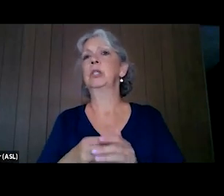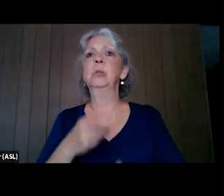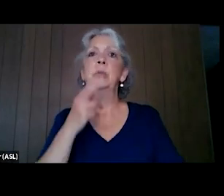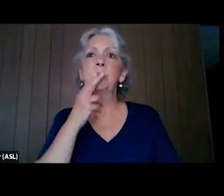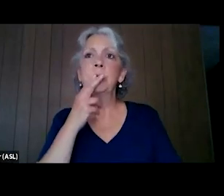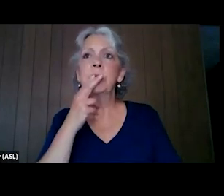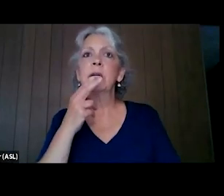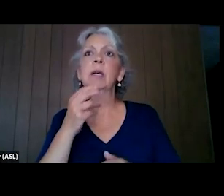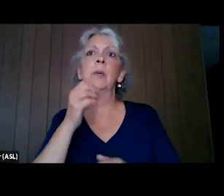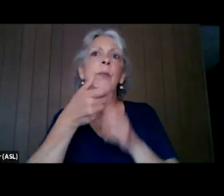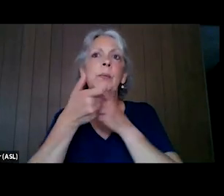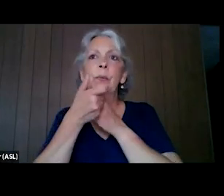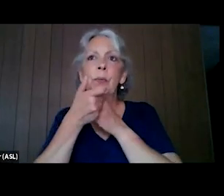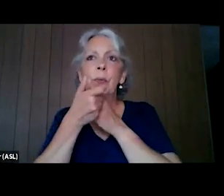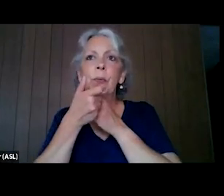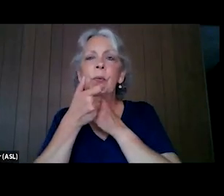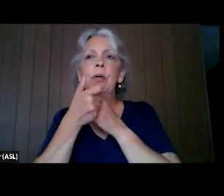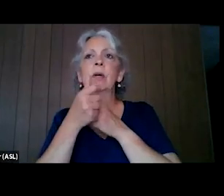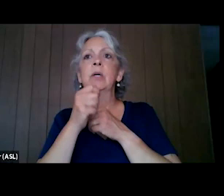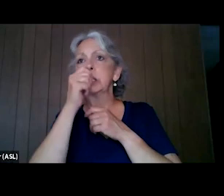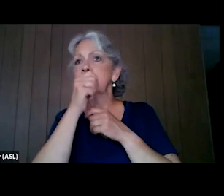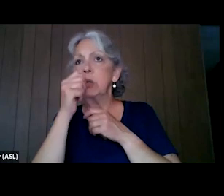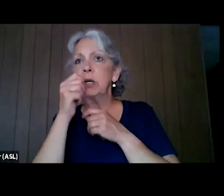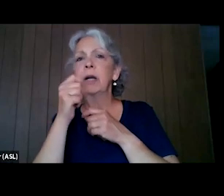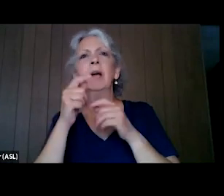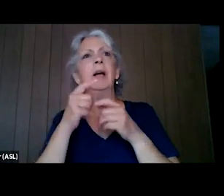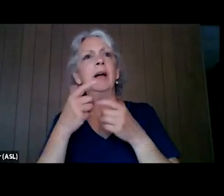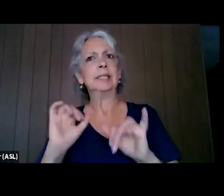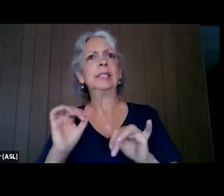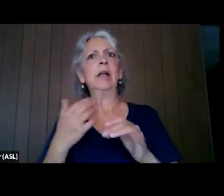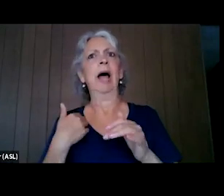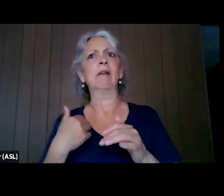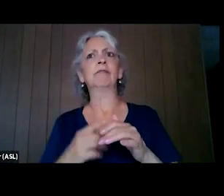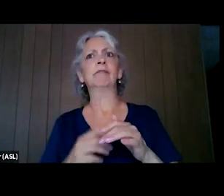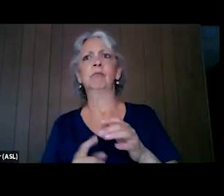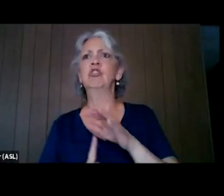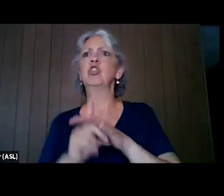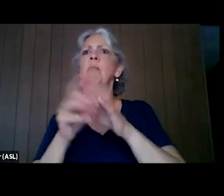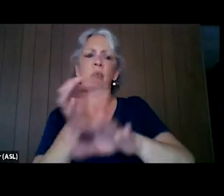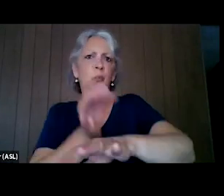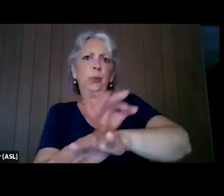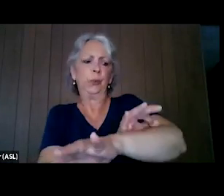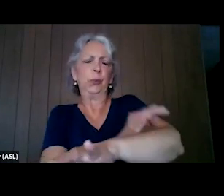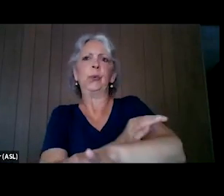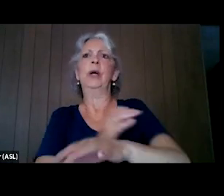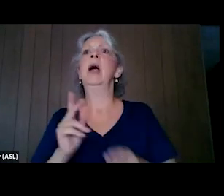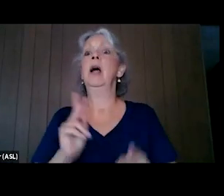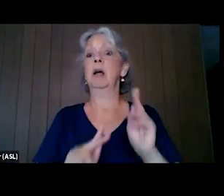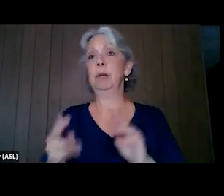xylazine-containing products and these wounds can still occur. This is something that communities and people who use drugs are quite frightened by